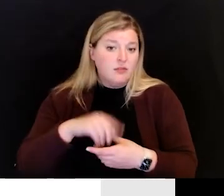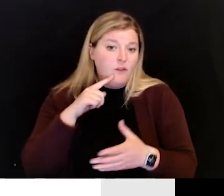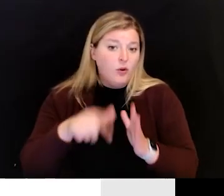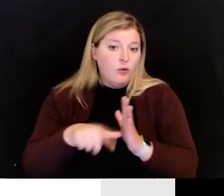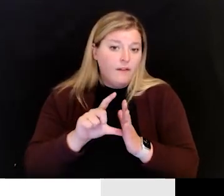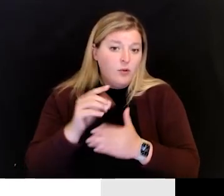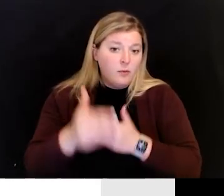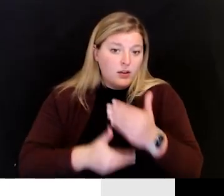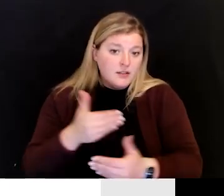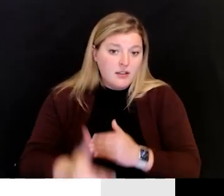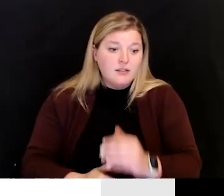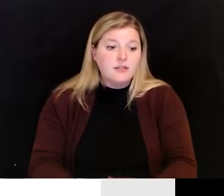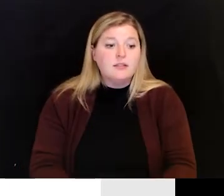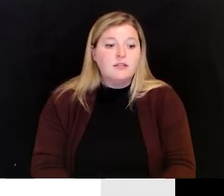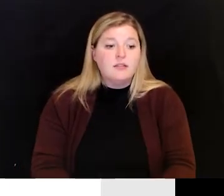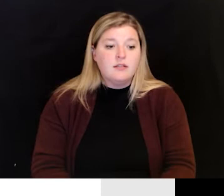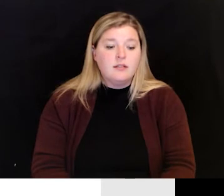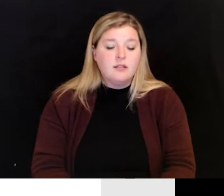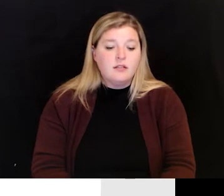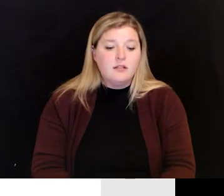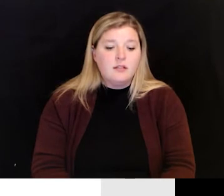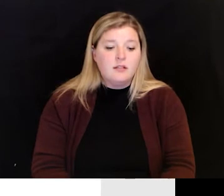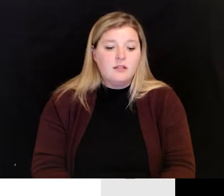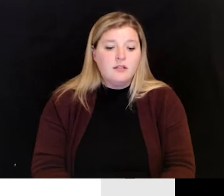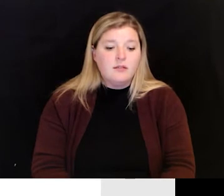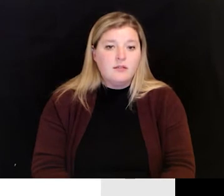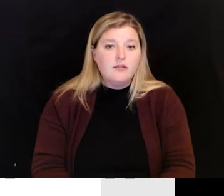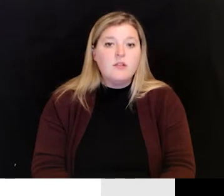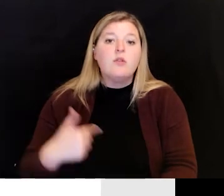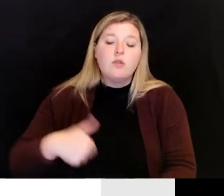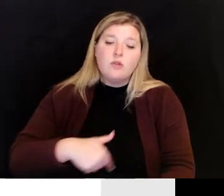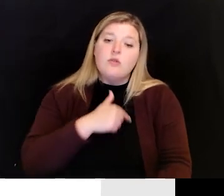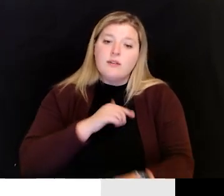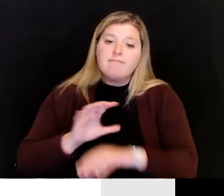We were--we got into the habit of using three different